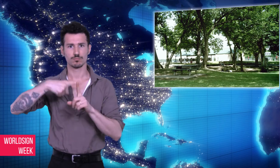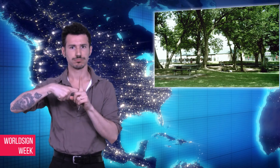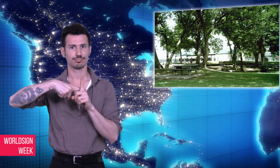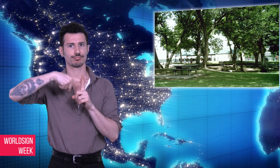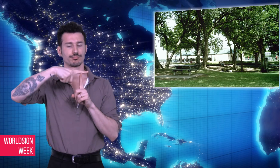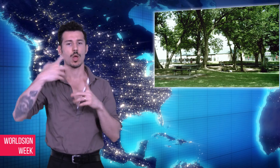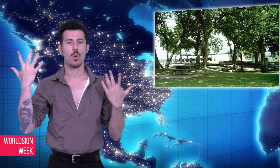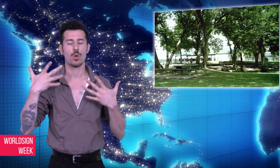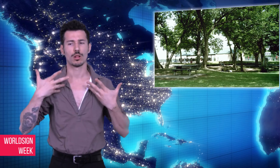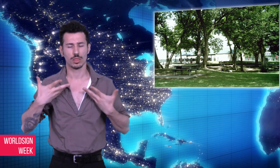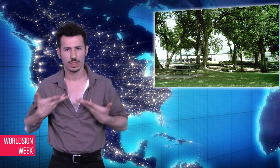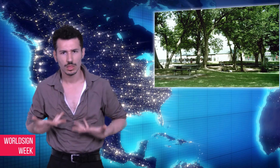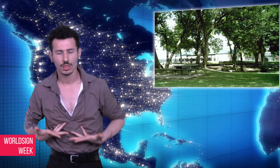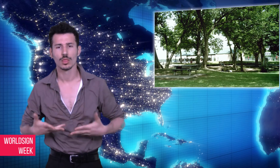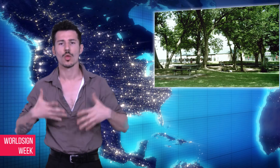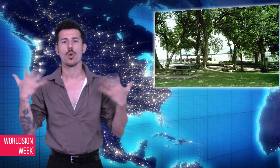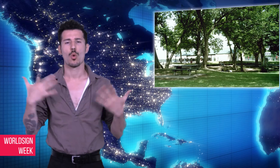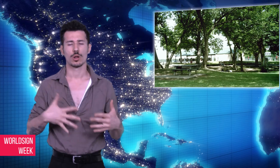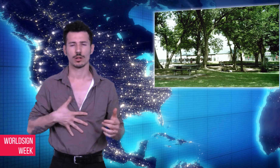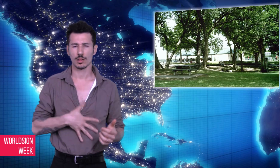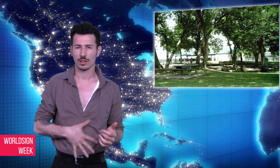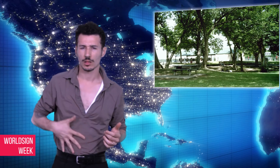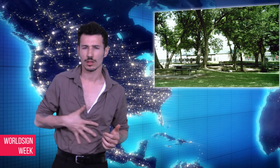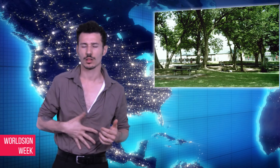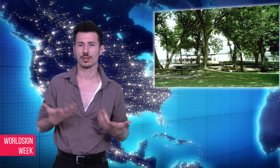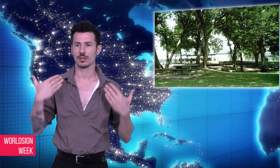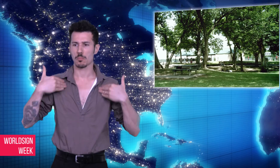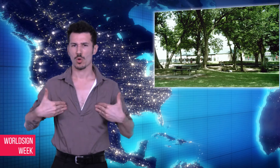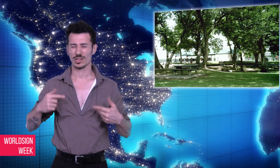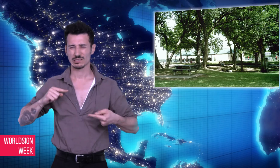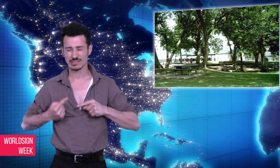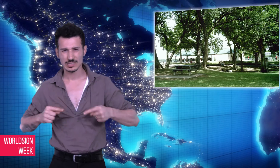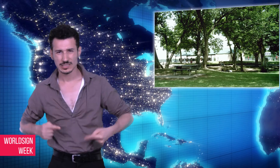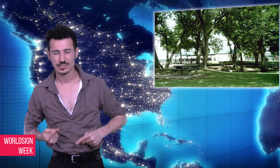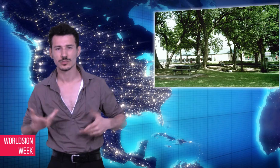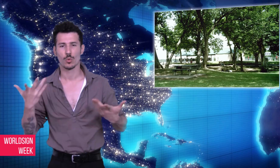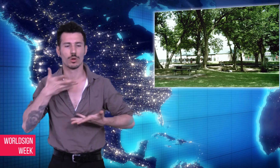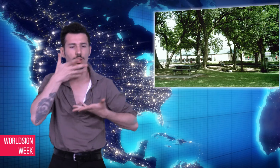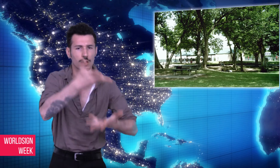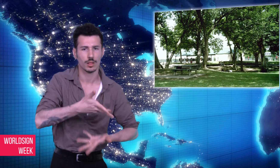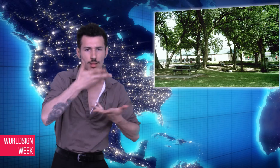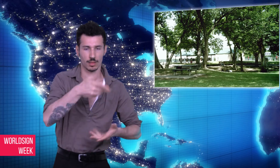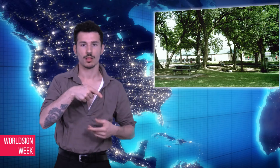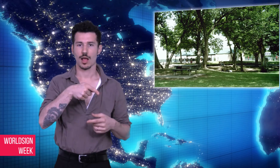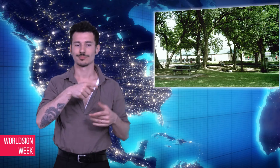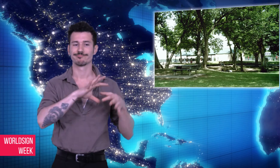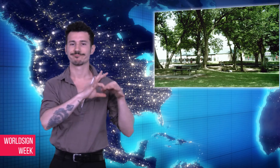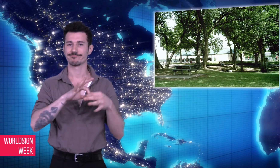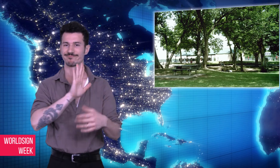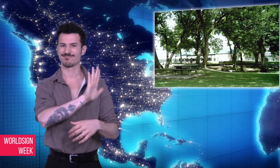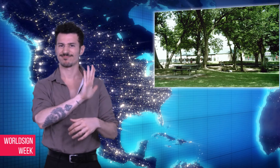begin with a rash, followed with fever, fatigue, body aches, nausea